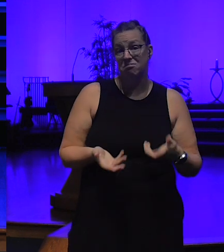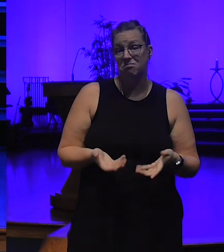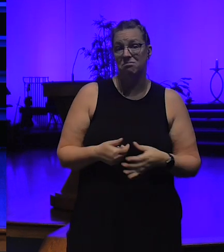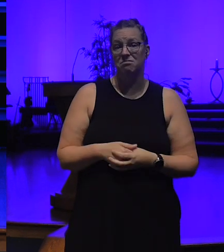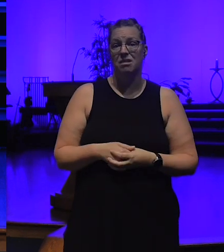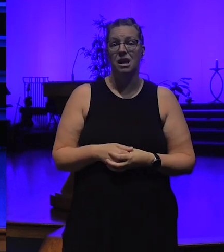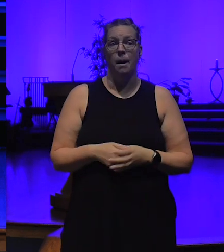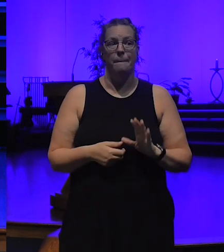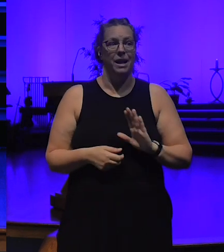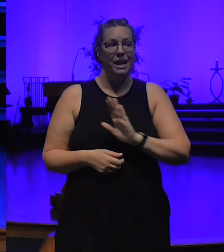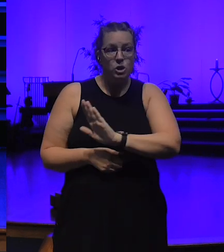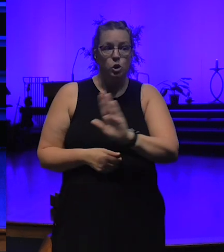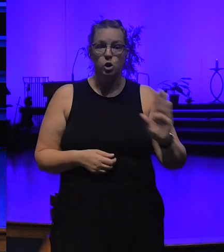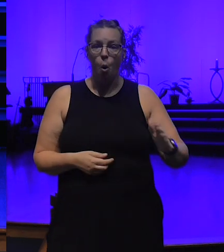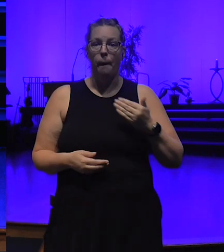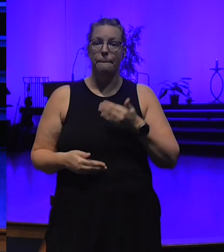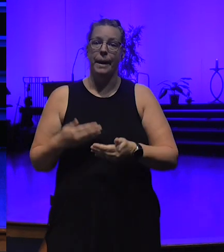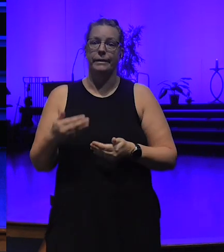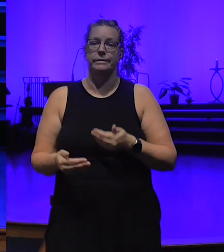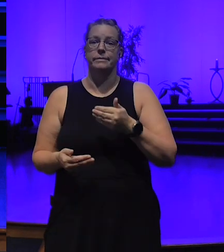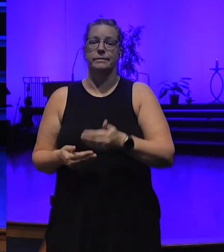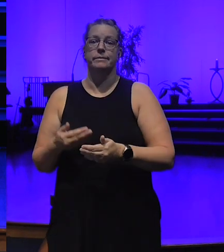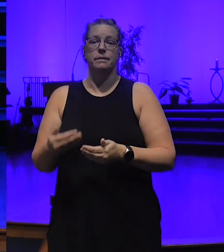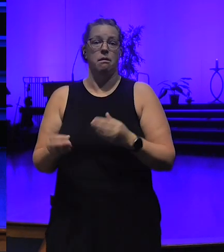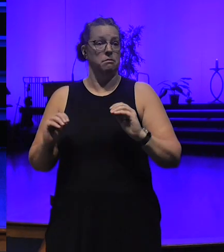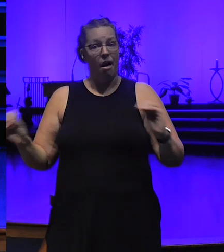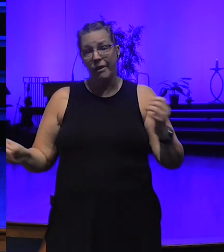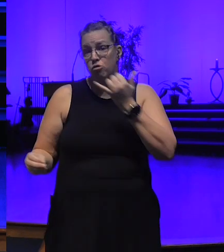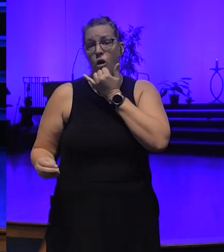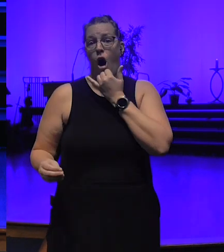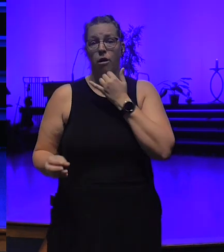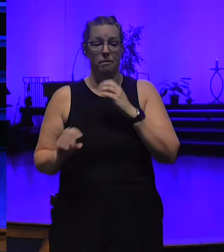is your pace there's nothing wrong with it there's nothing particularly right about it